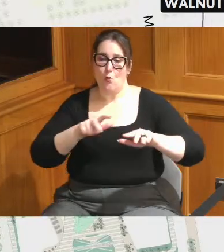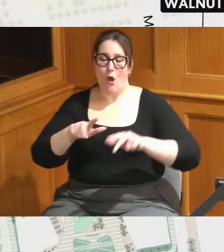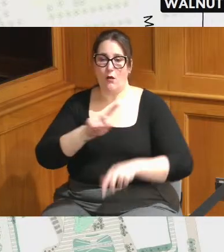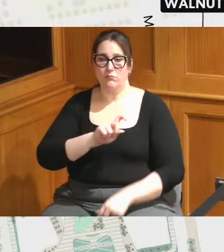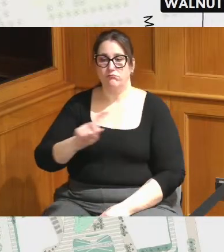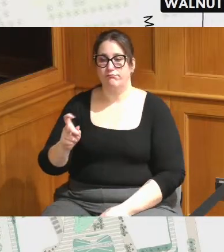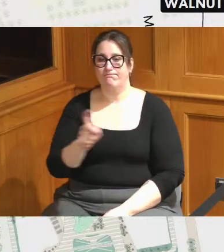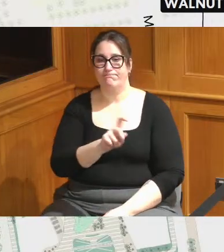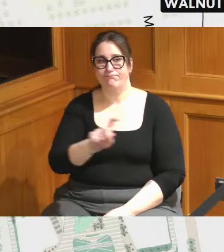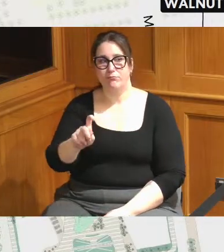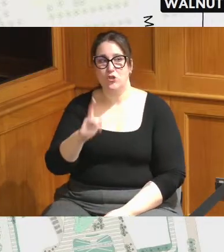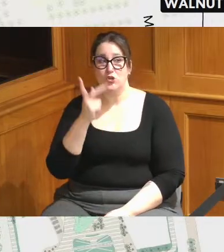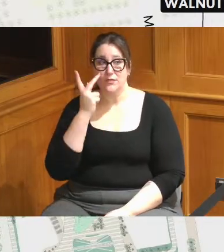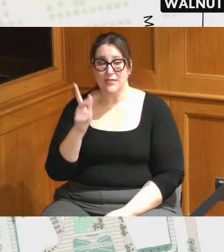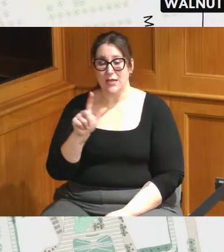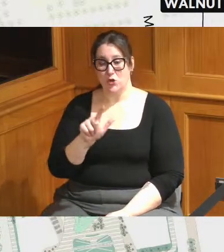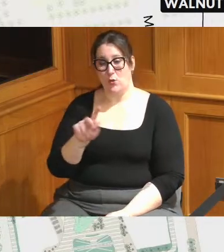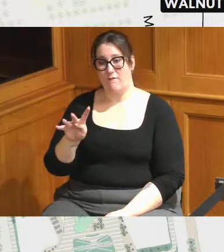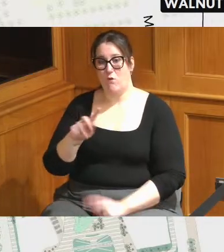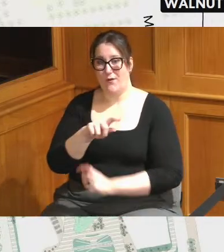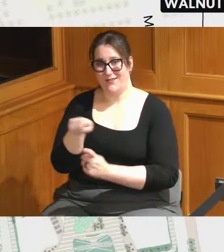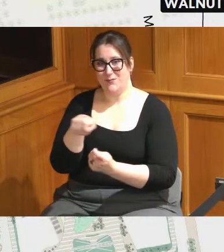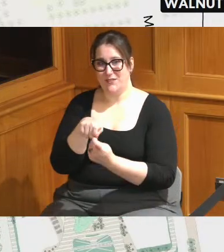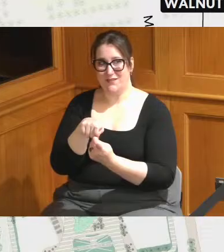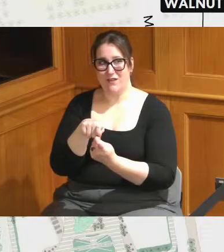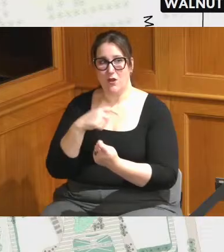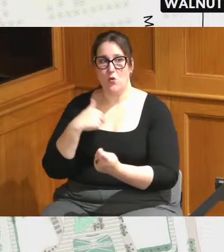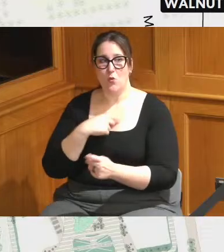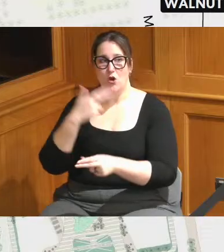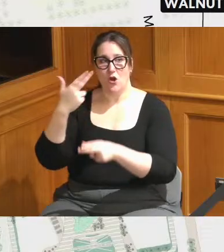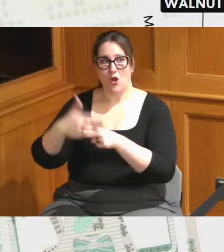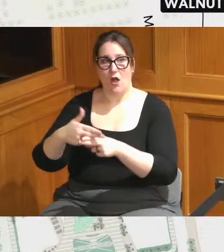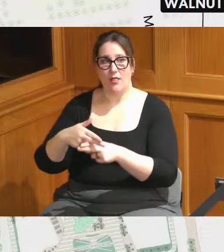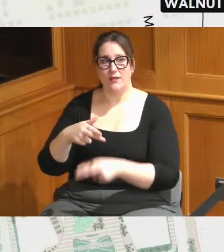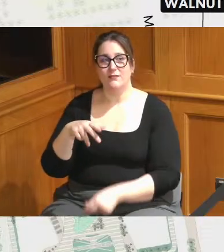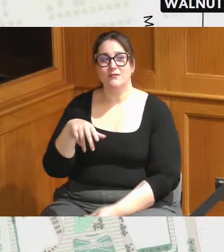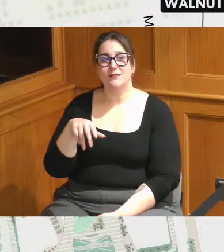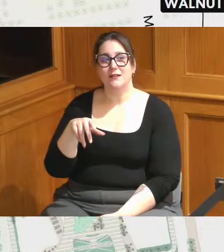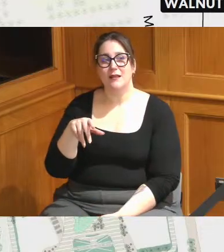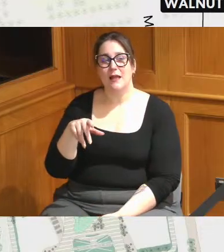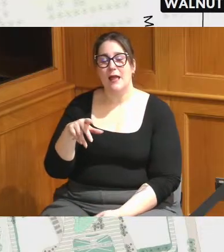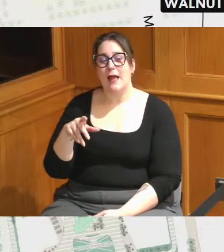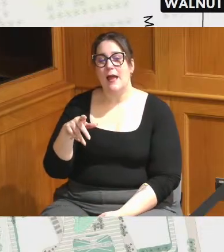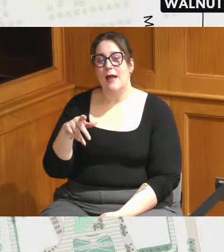see lot 24 here in particular and we'll call this paracity or pedestrian connections between and